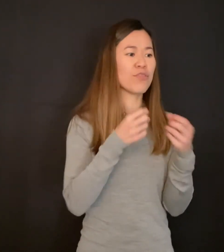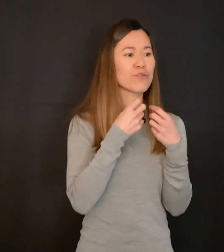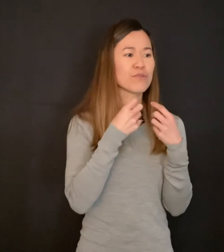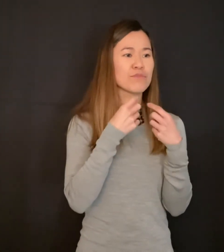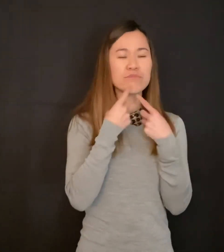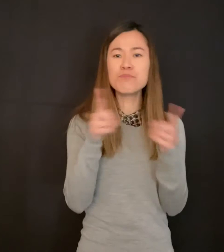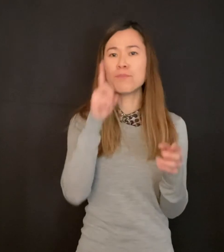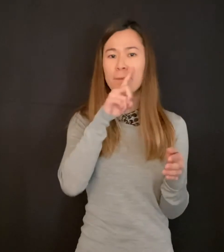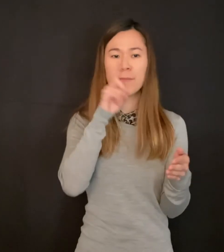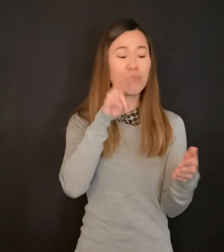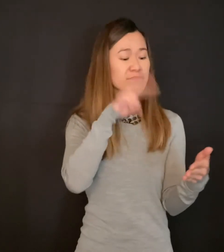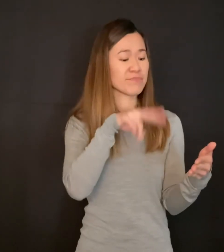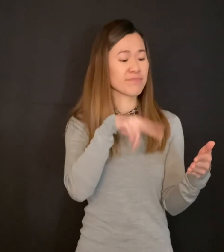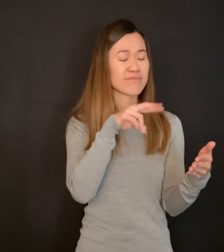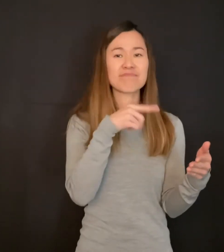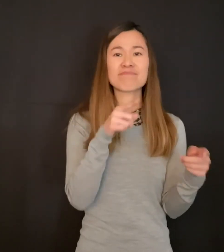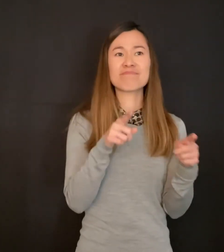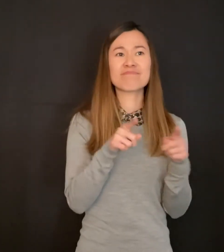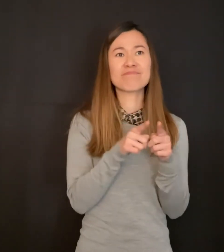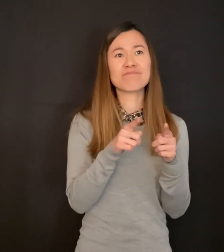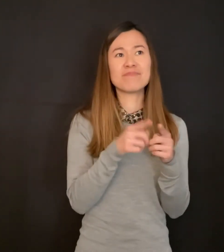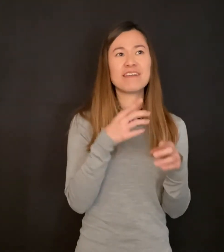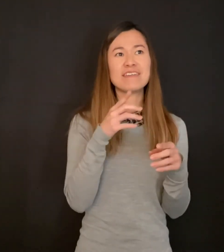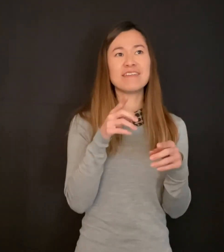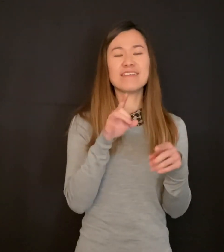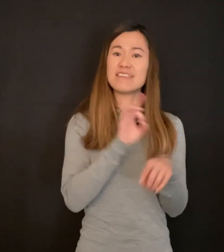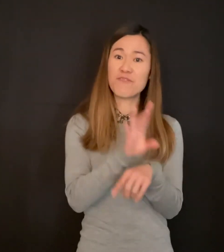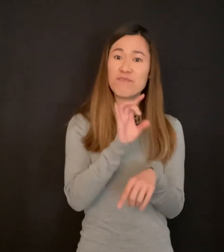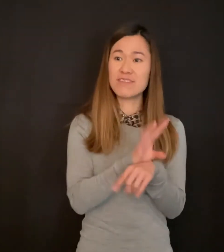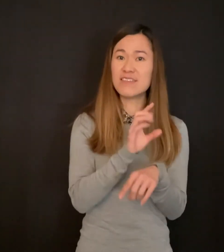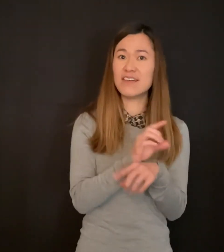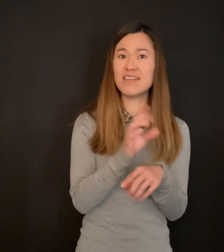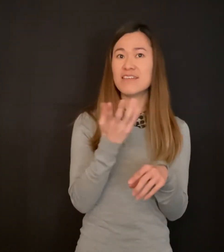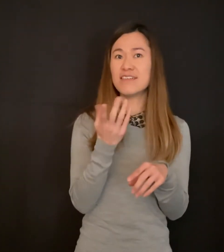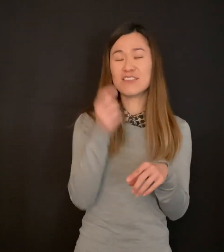Most of those people were very positive. They were not negative.